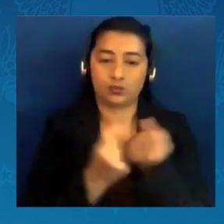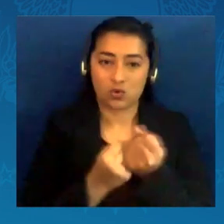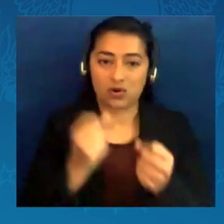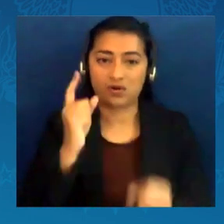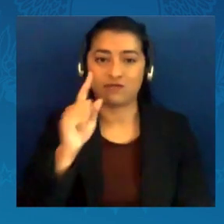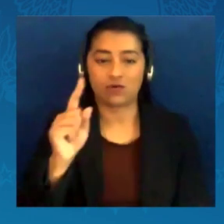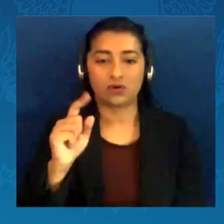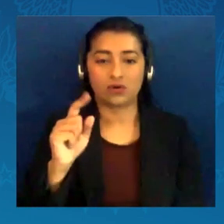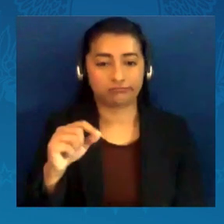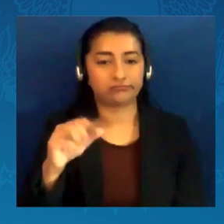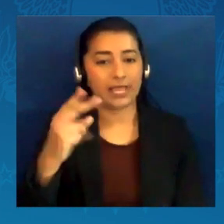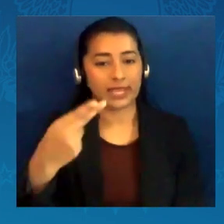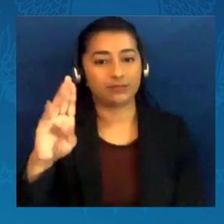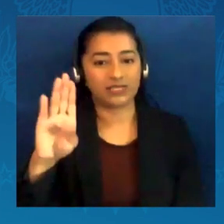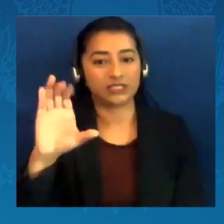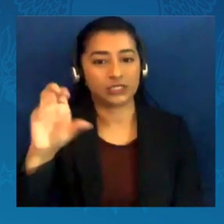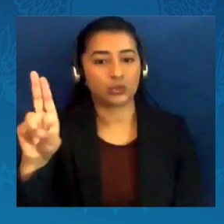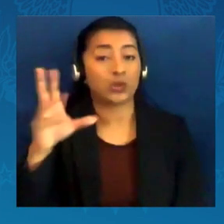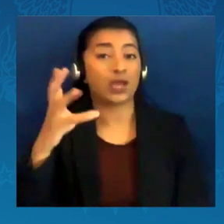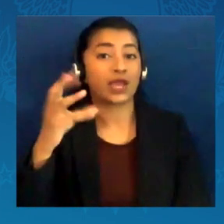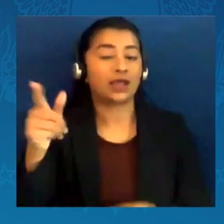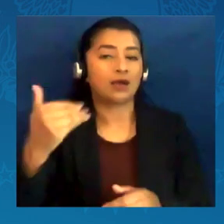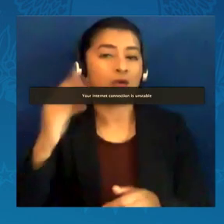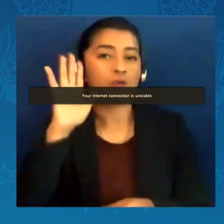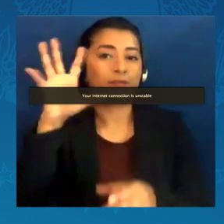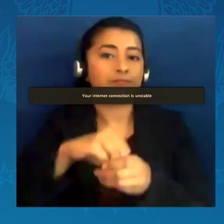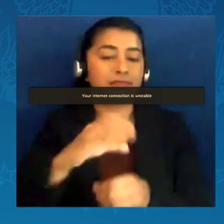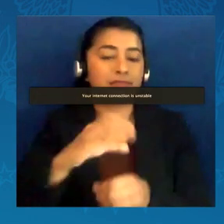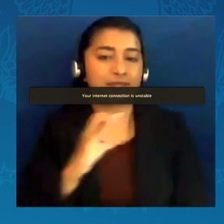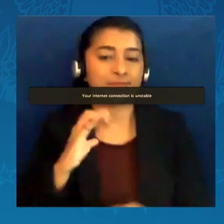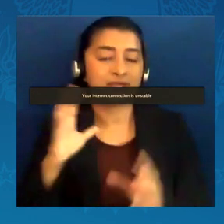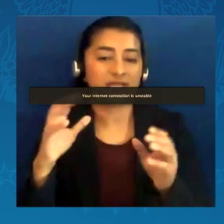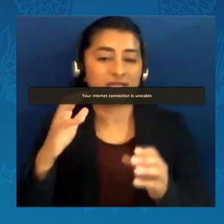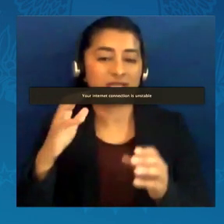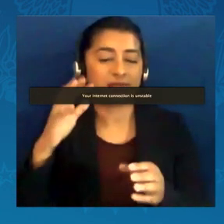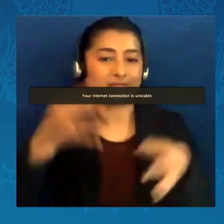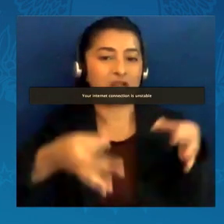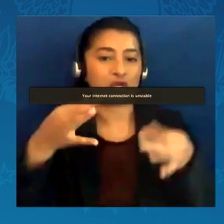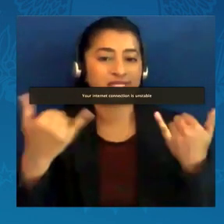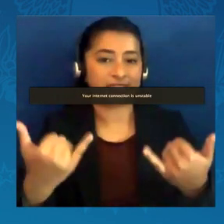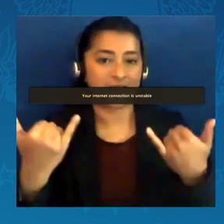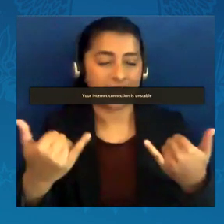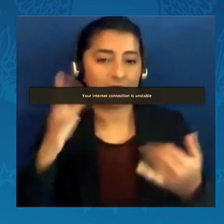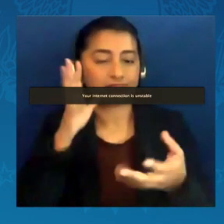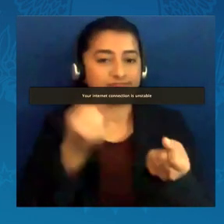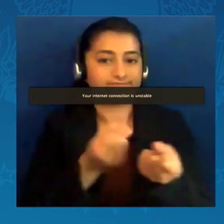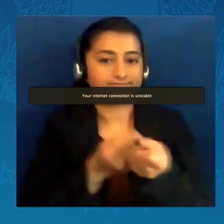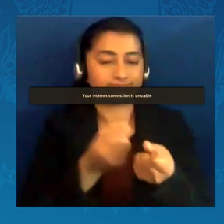I believe today, advocating for the infrastructure bill that we are proposing.